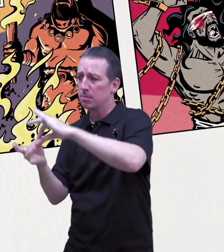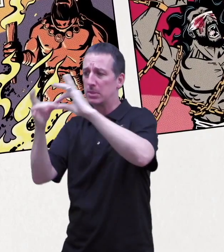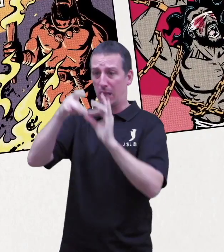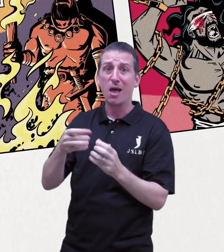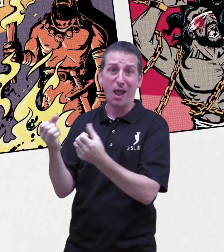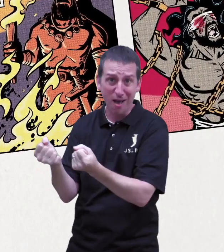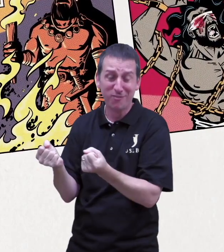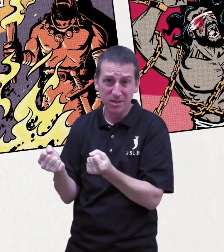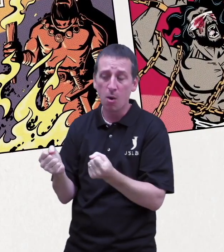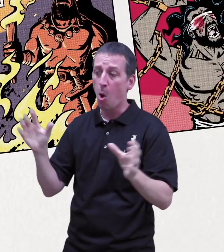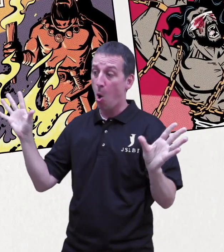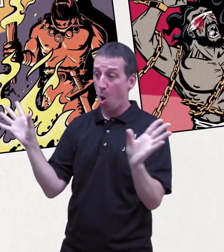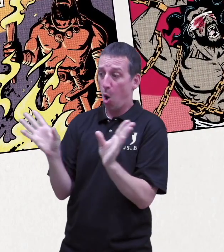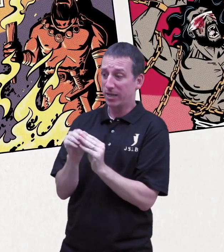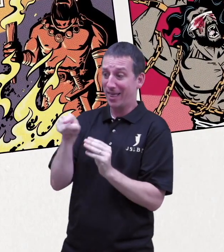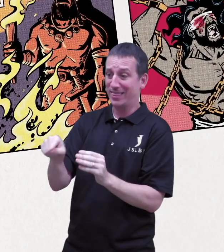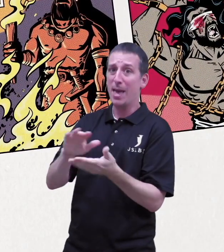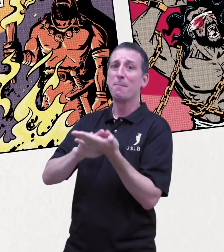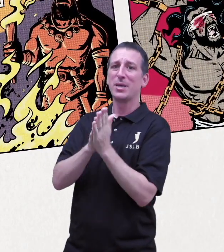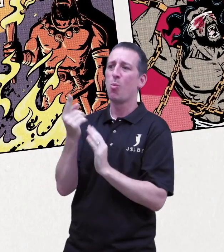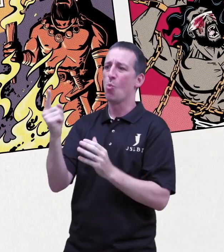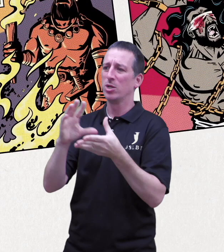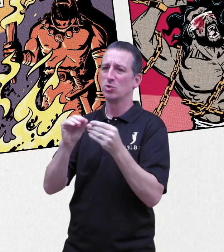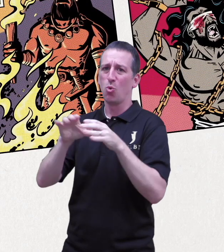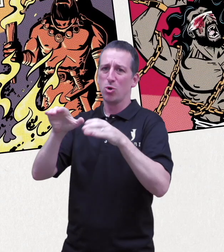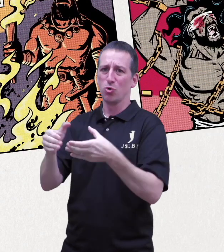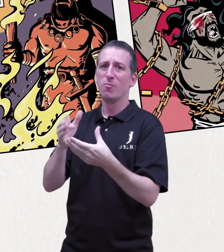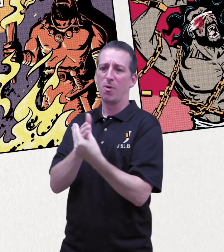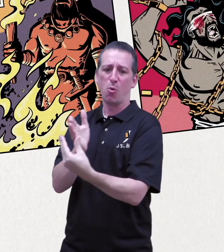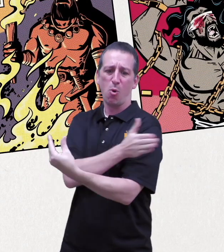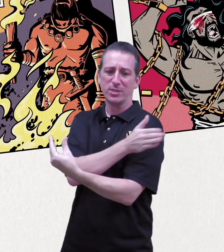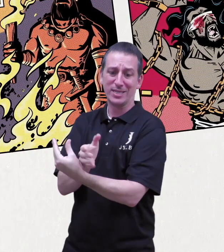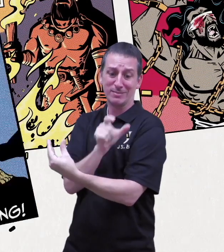each of these has its own internal plotline, but then all together they make